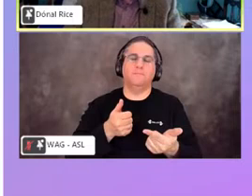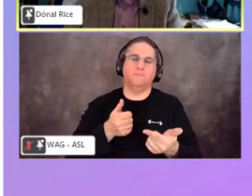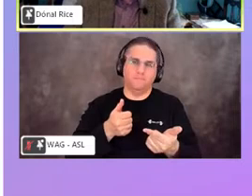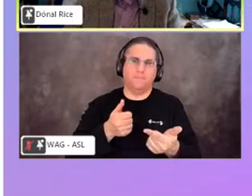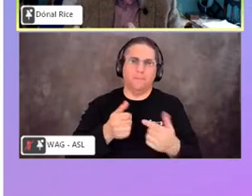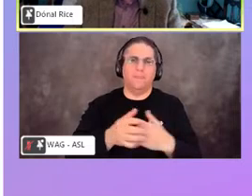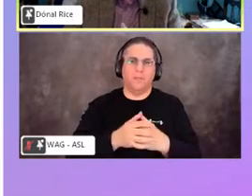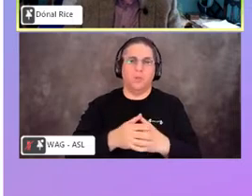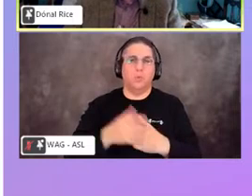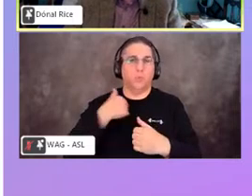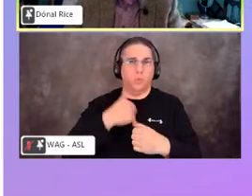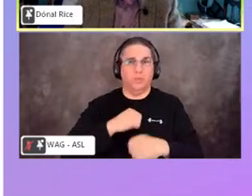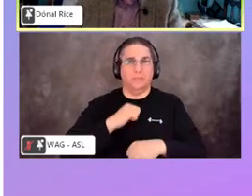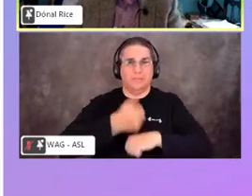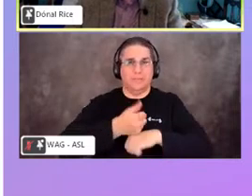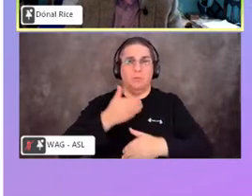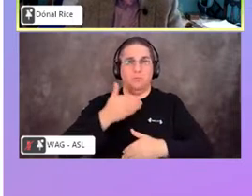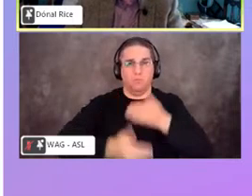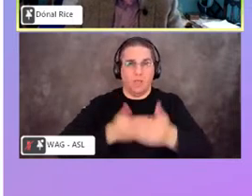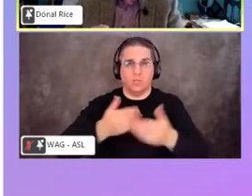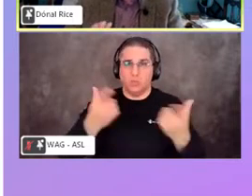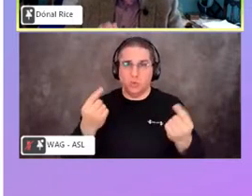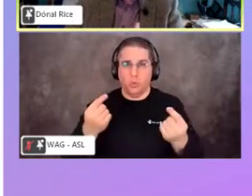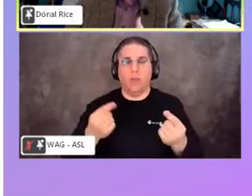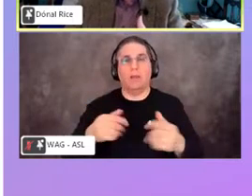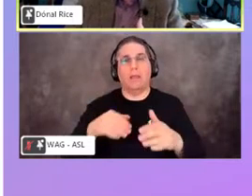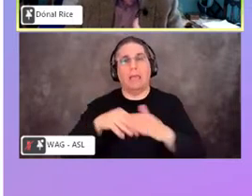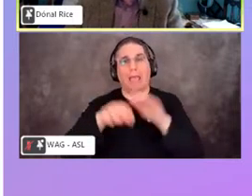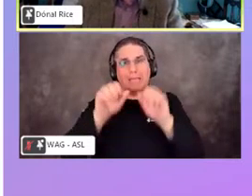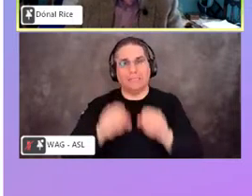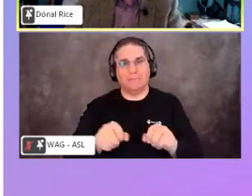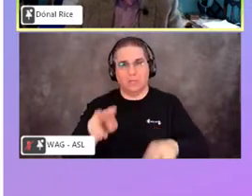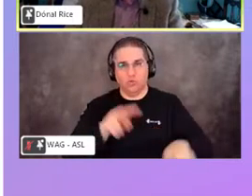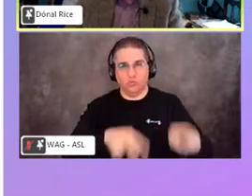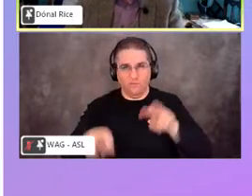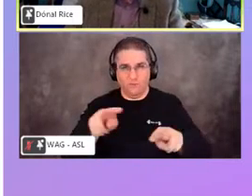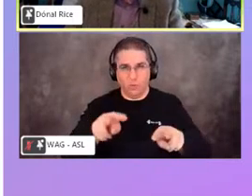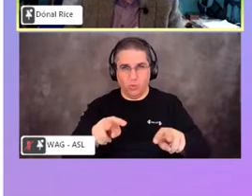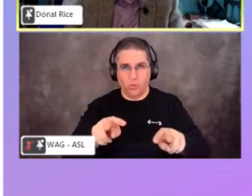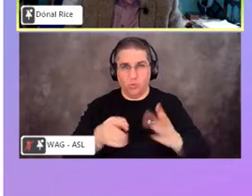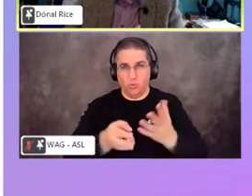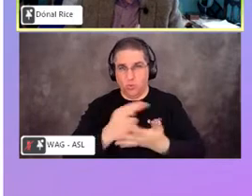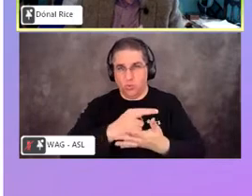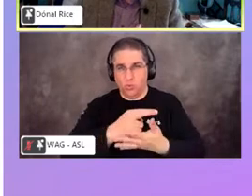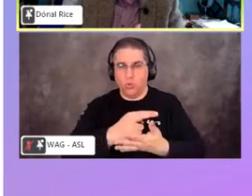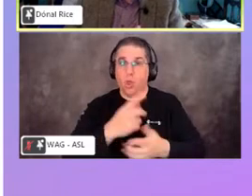And the implementing decisions from the commission. We still have to figure out exactly how